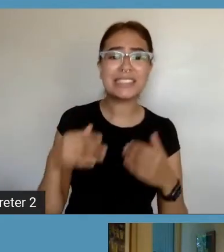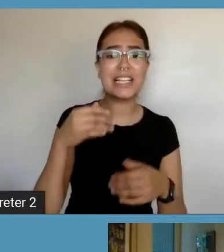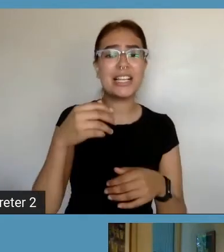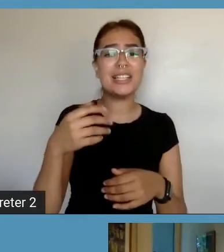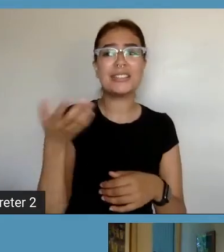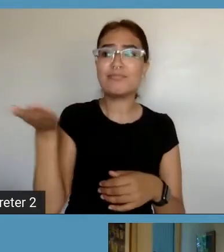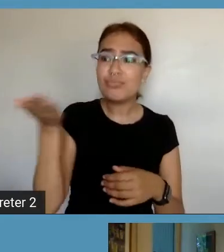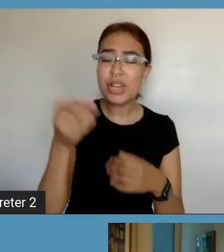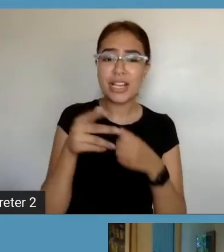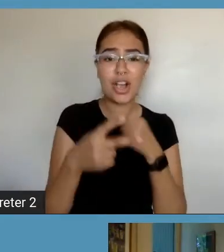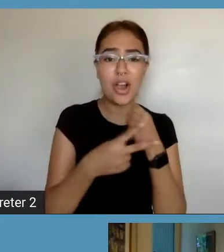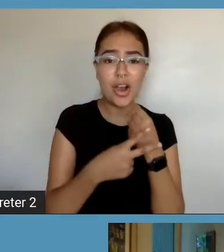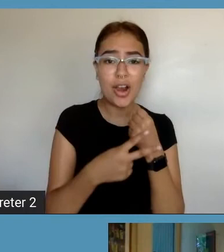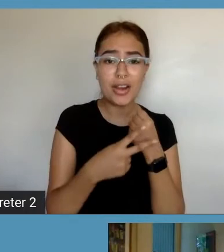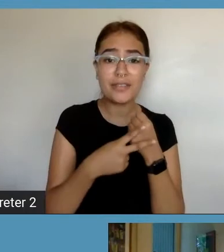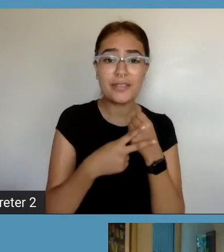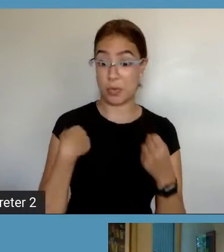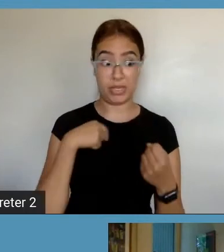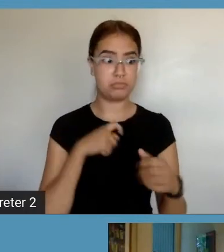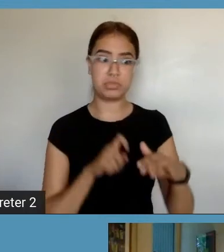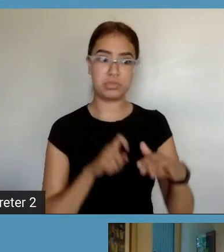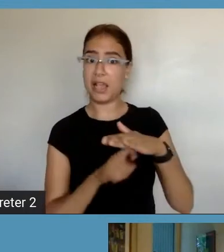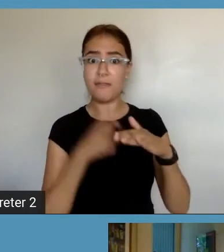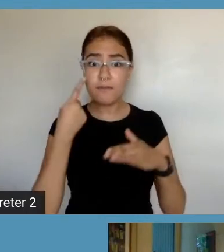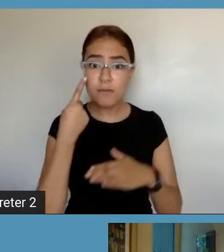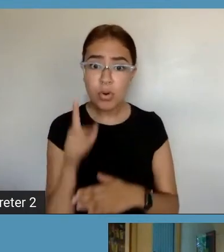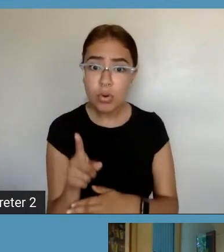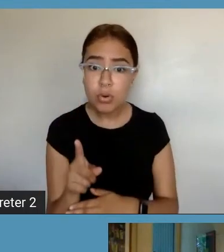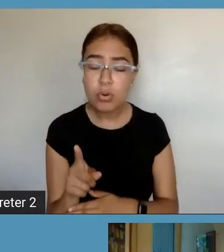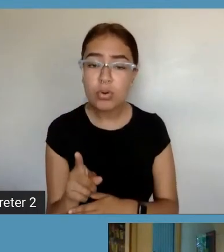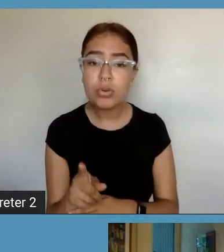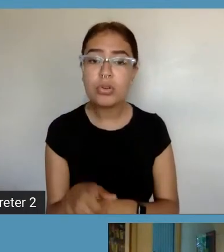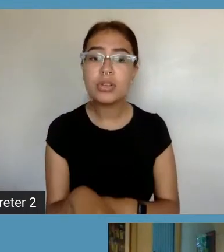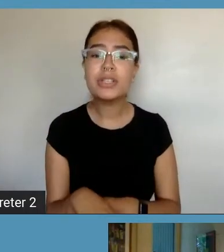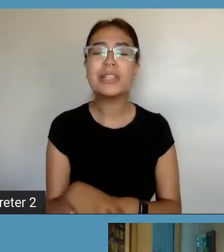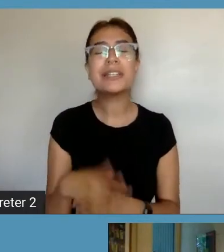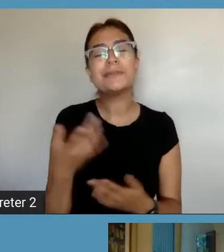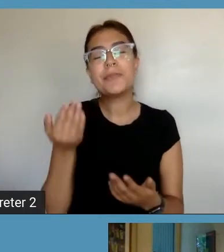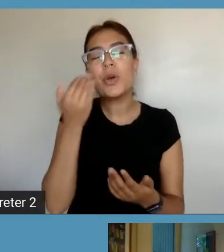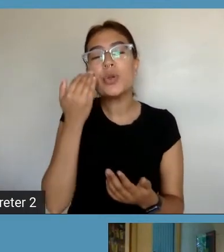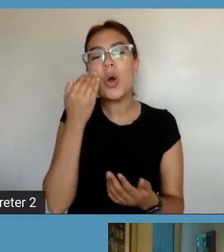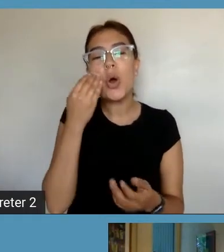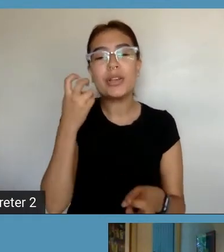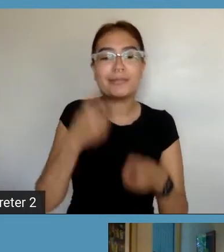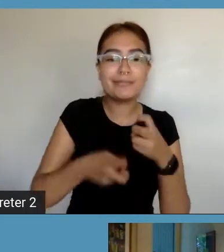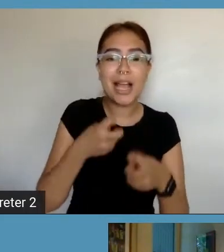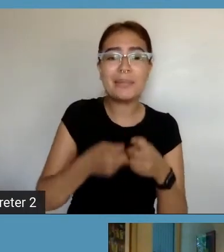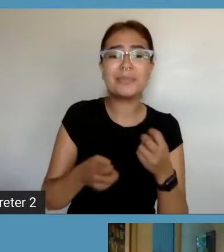scan them for you. It's also an issue of trust, I don't want to give my things away, I don't know,